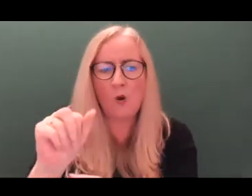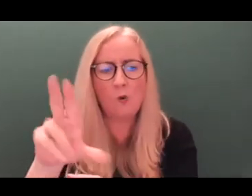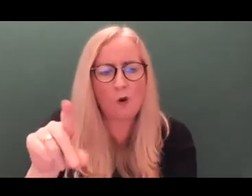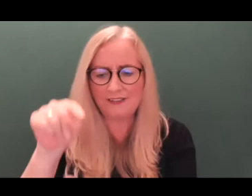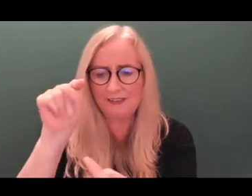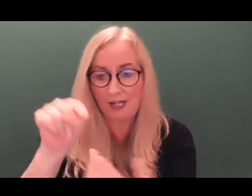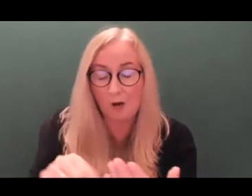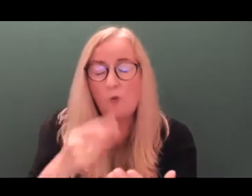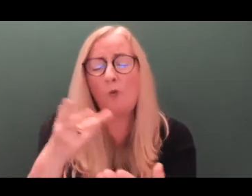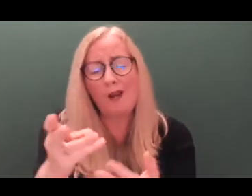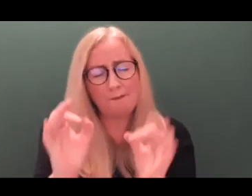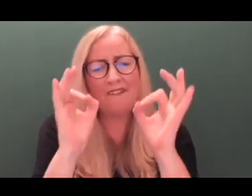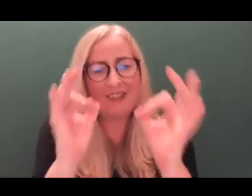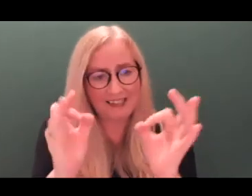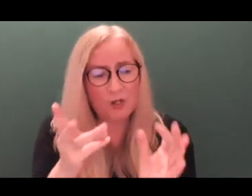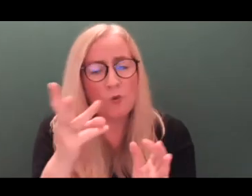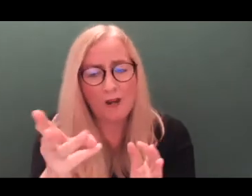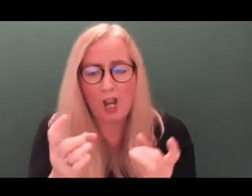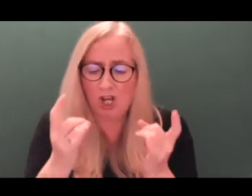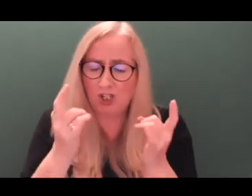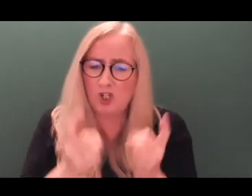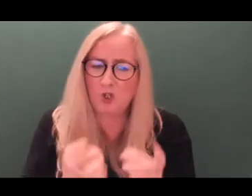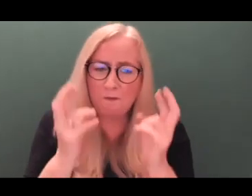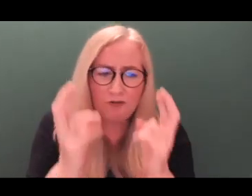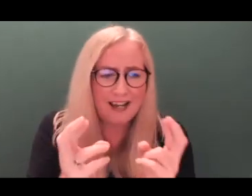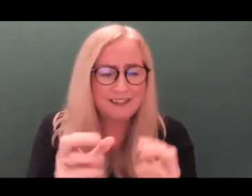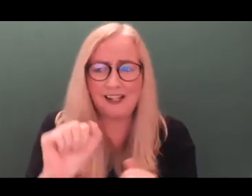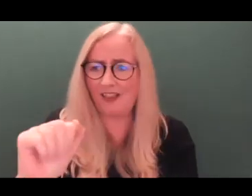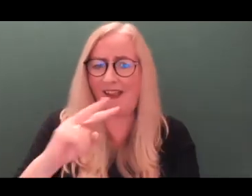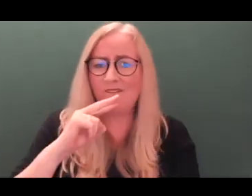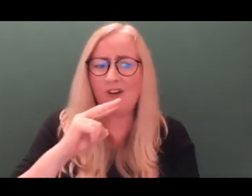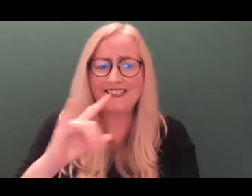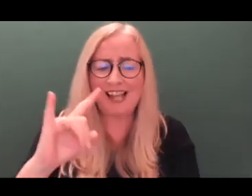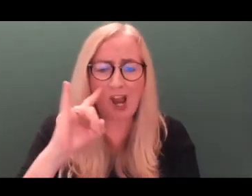it will be a great human rights, their voice being heard. But that very small sector where